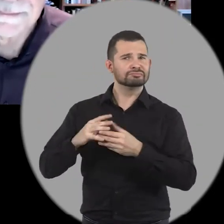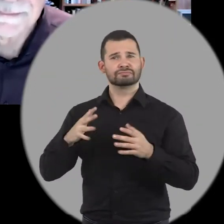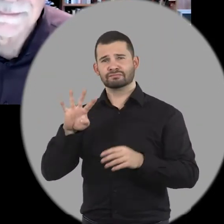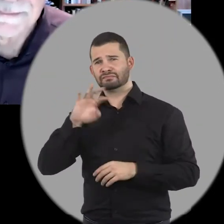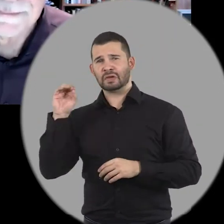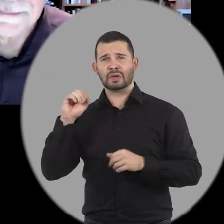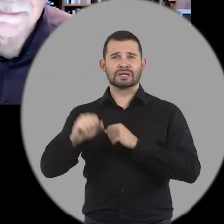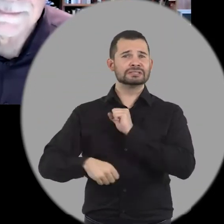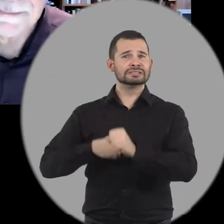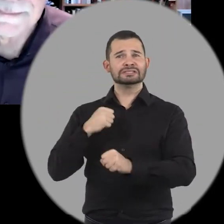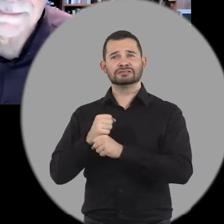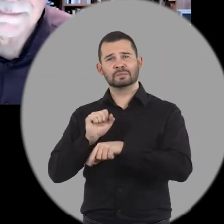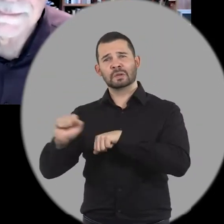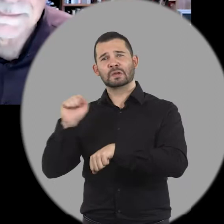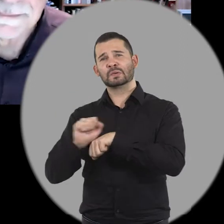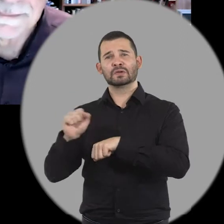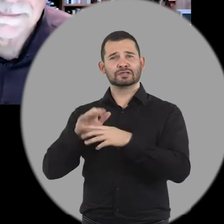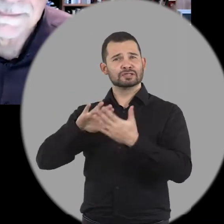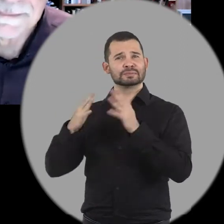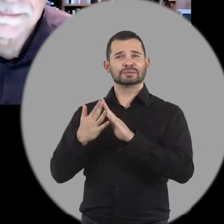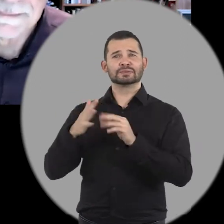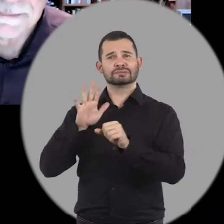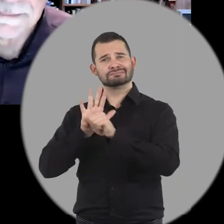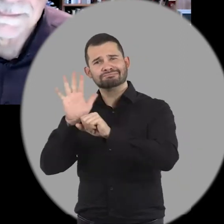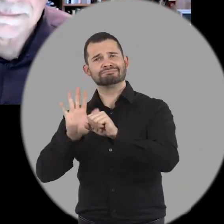in community activism and working and serving people with disabilities,